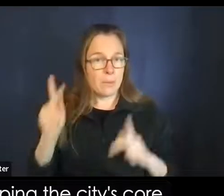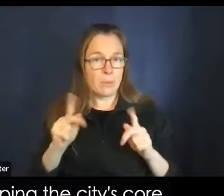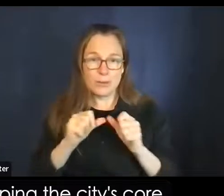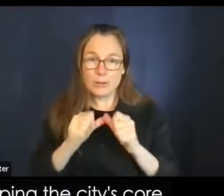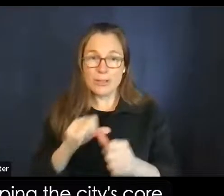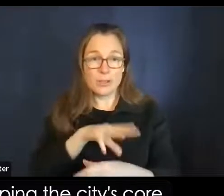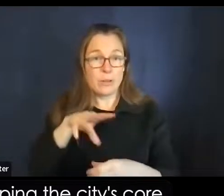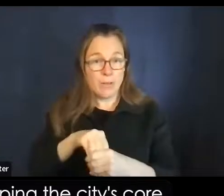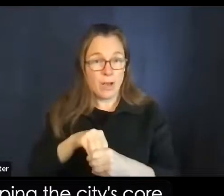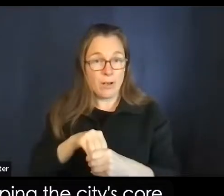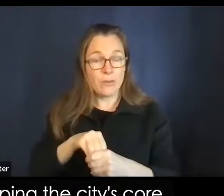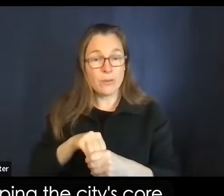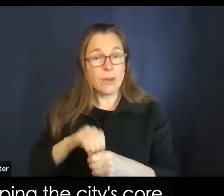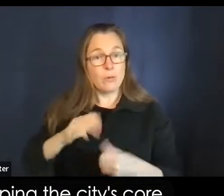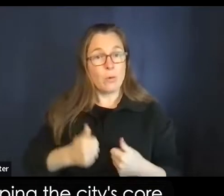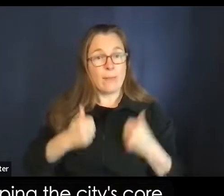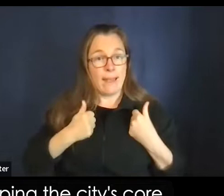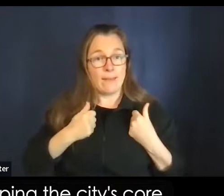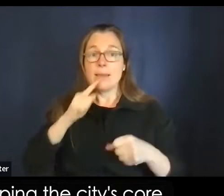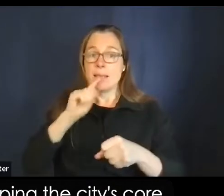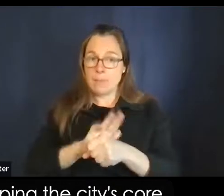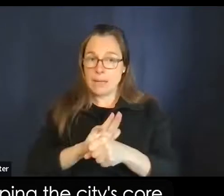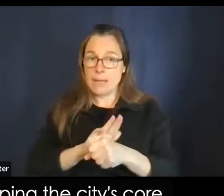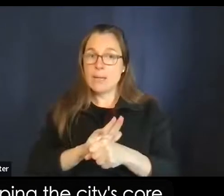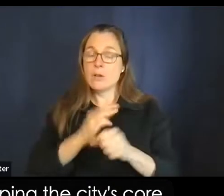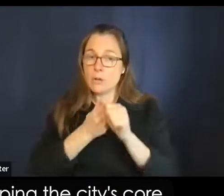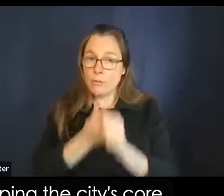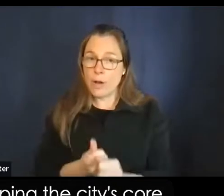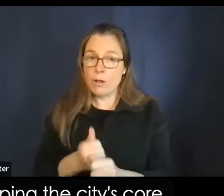and we're committing to keeping the city's core values at the center of the work moving forward.